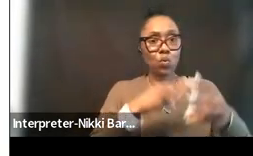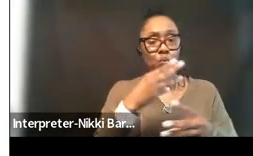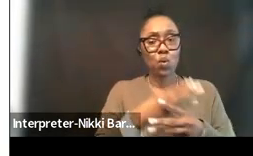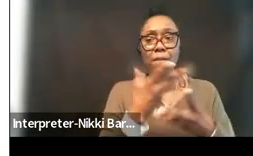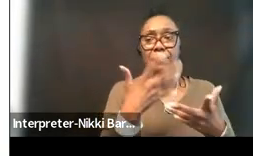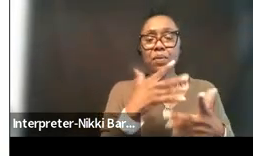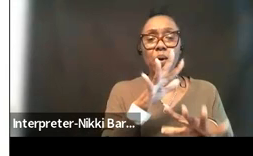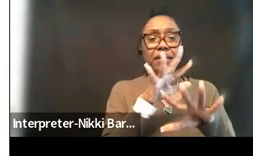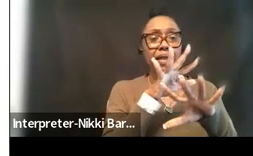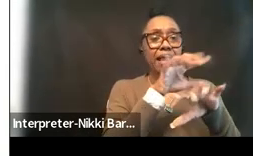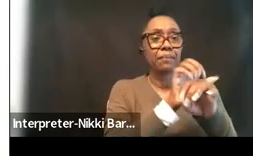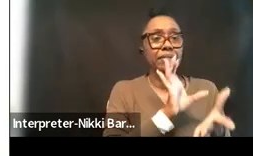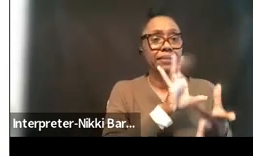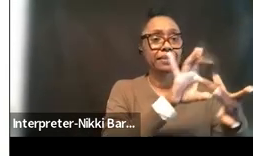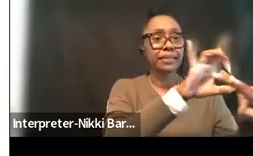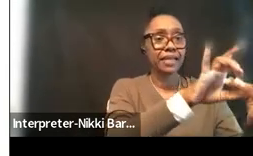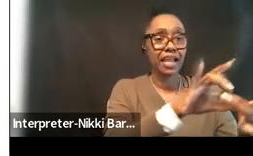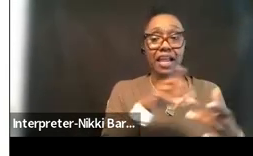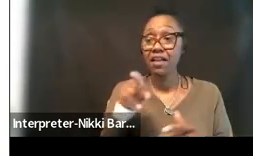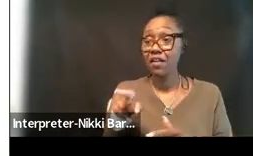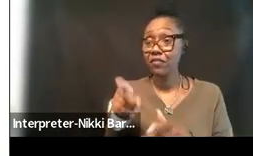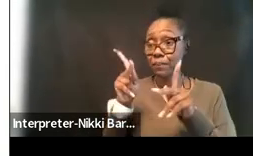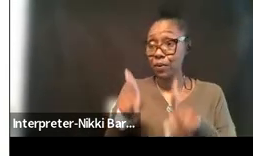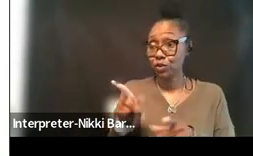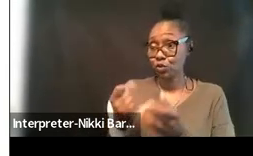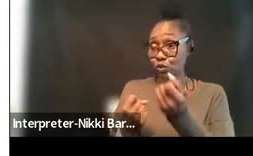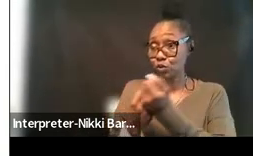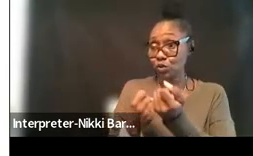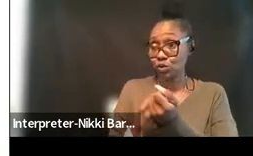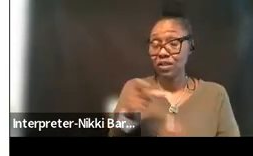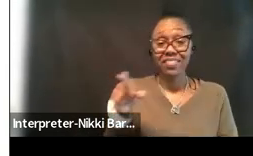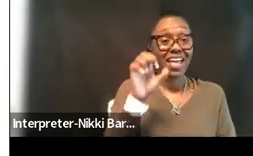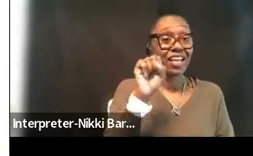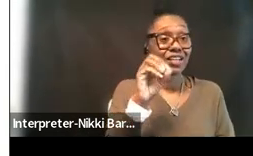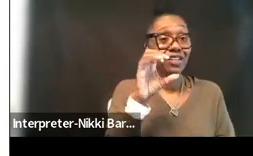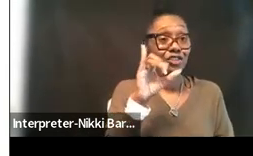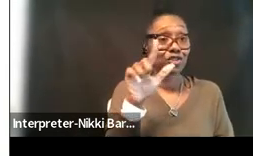If you are finding with your client with someone you're supporting, that media and social media are causing them to stress.